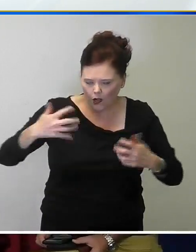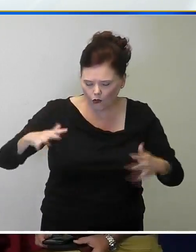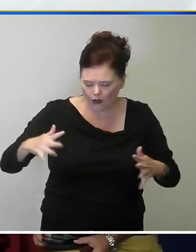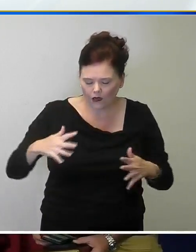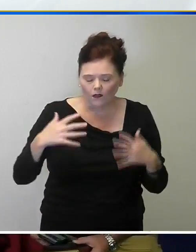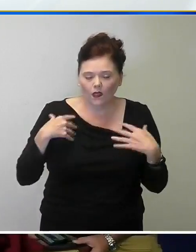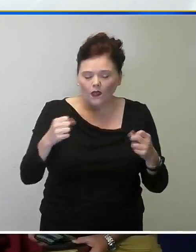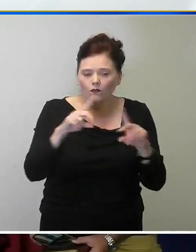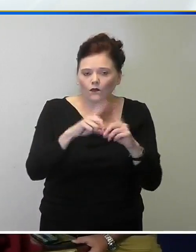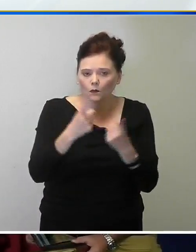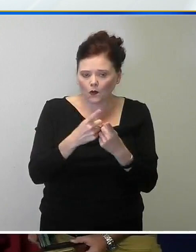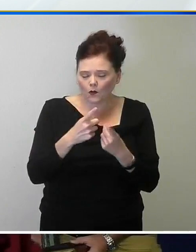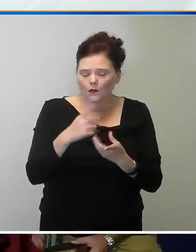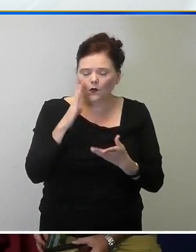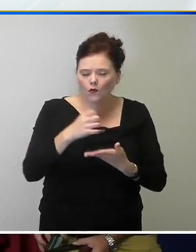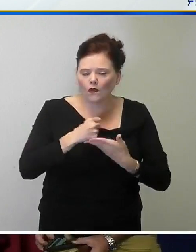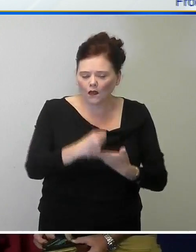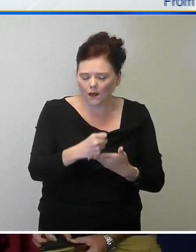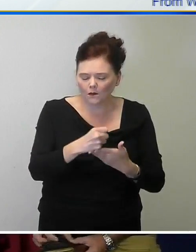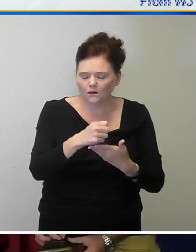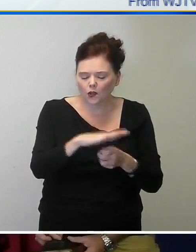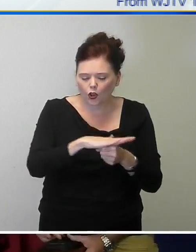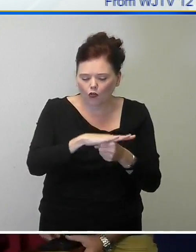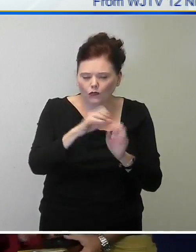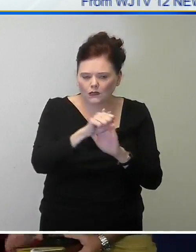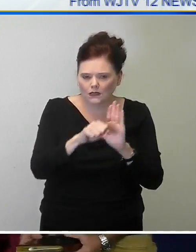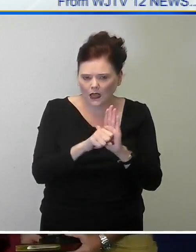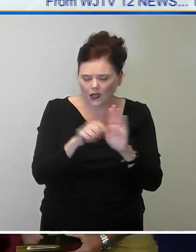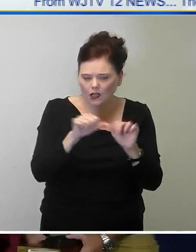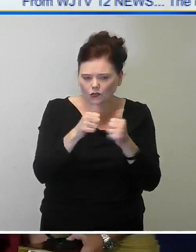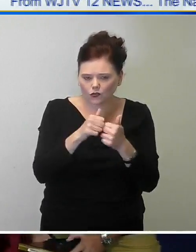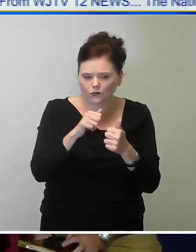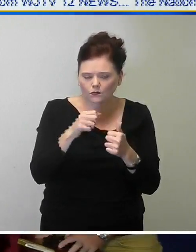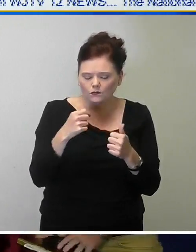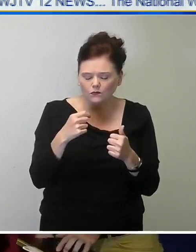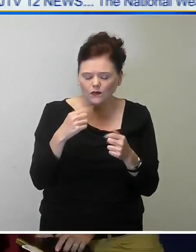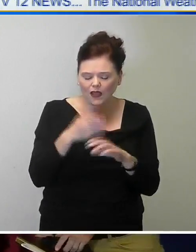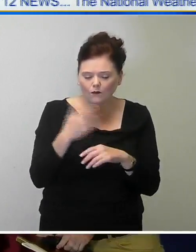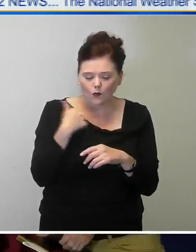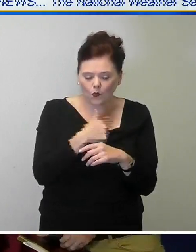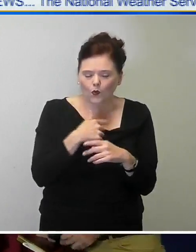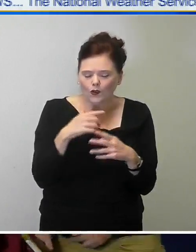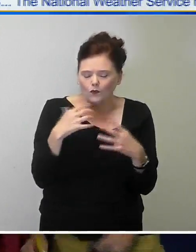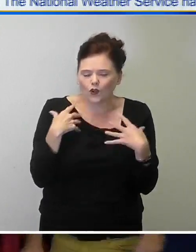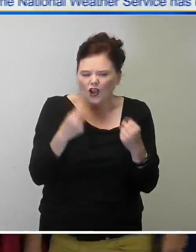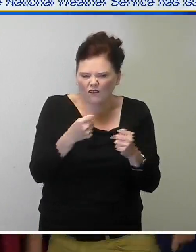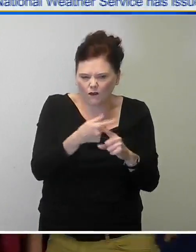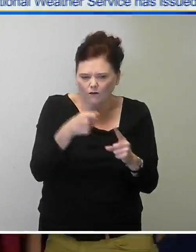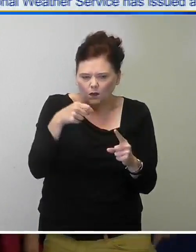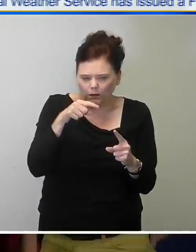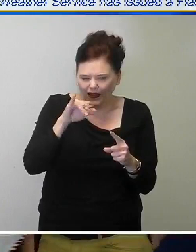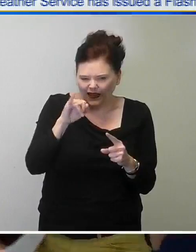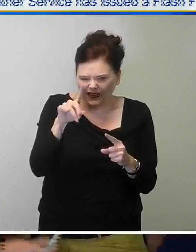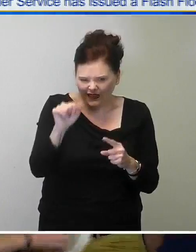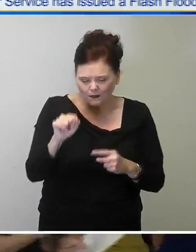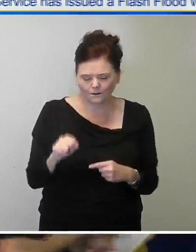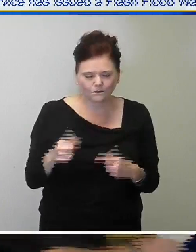SAFETY PRECAUTIONS AND GET THE DEPARTMENT OF HEALTH STANDS